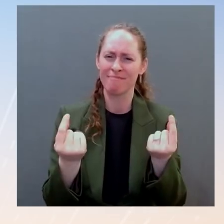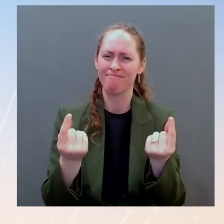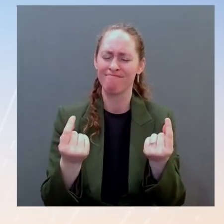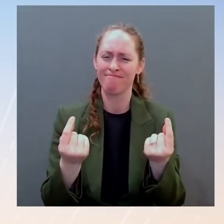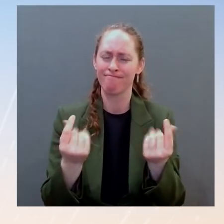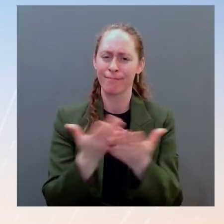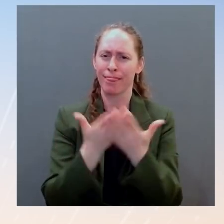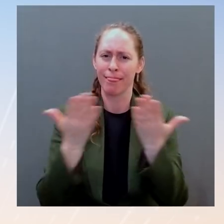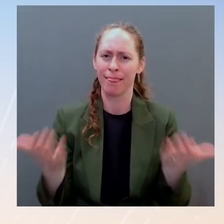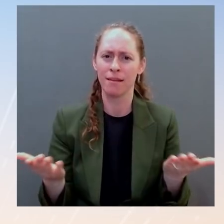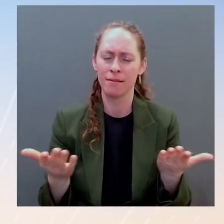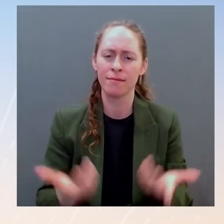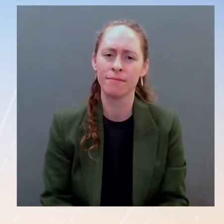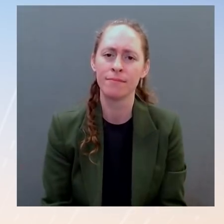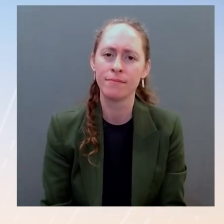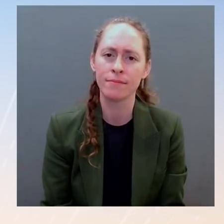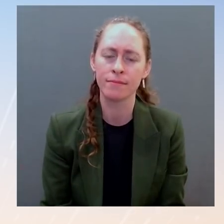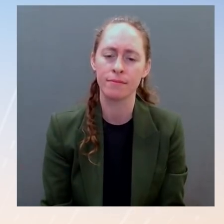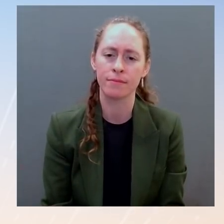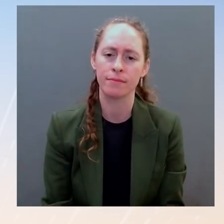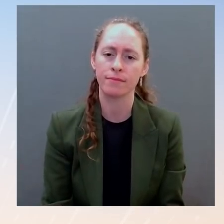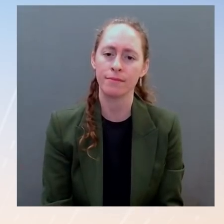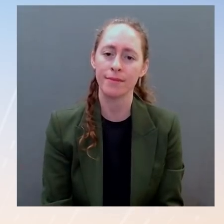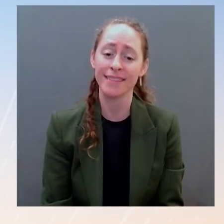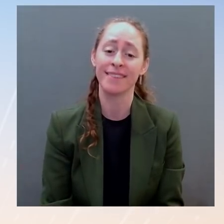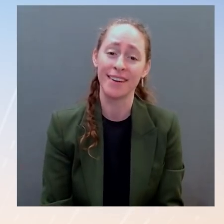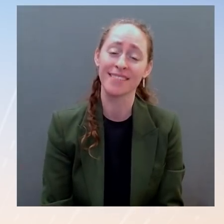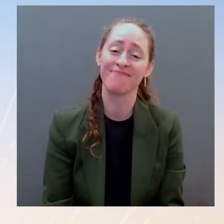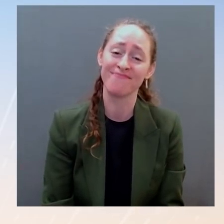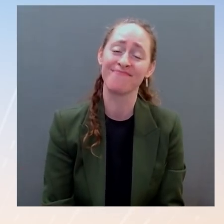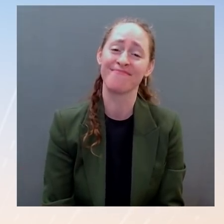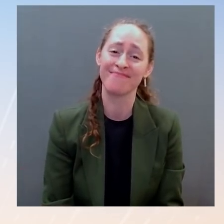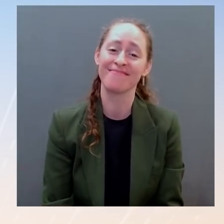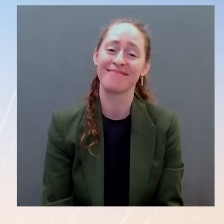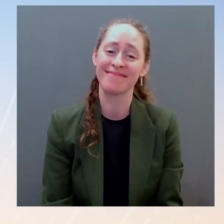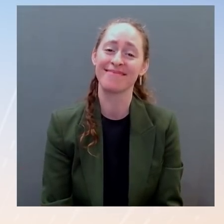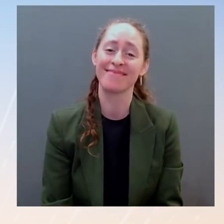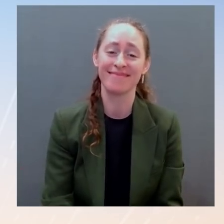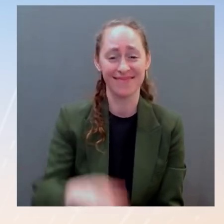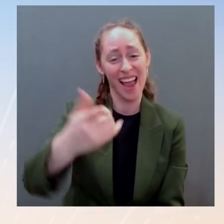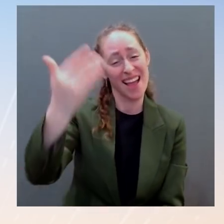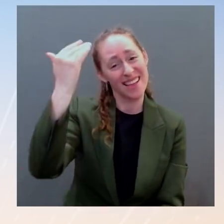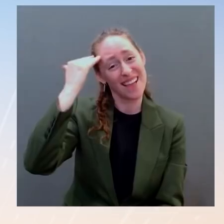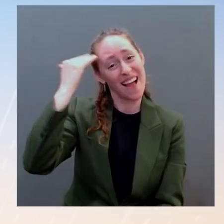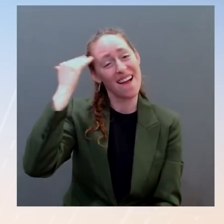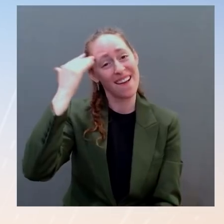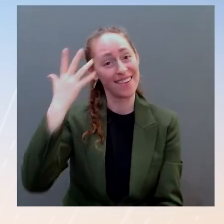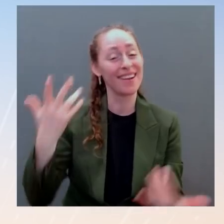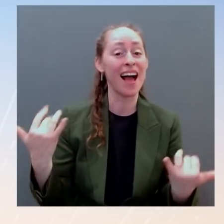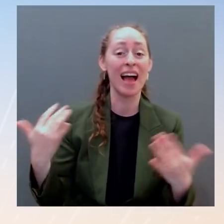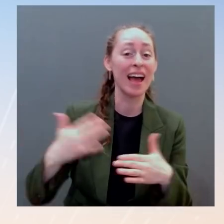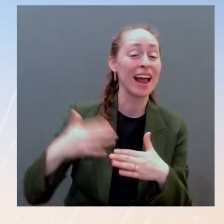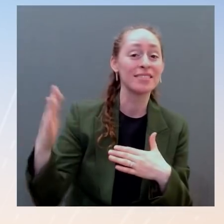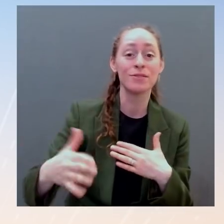now the next step is for both bodies of Congress to work together and figure out the path forward. We did issue a SAP on the PACT Act.